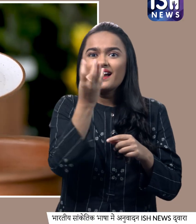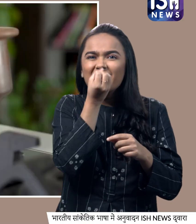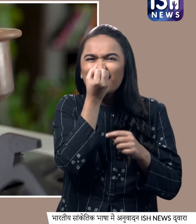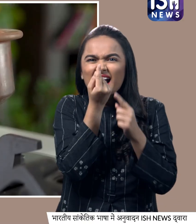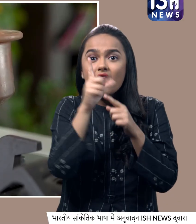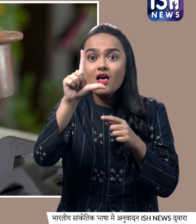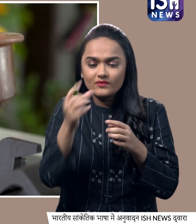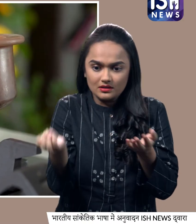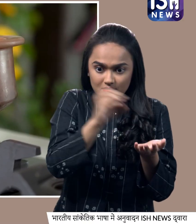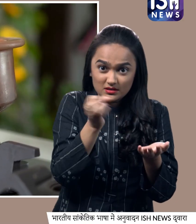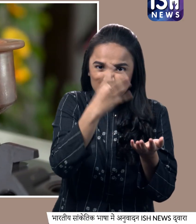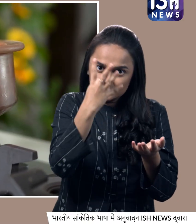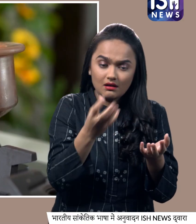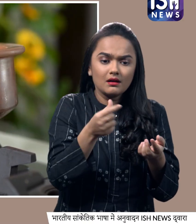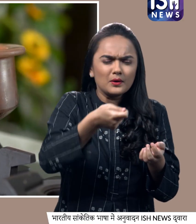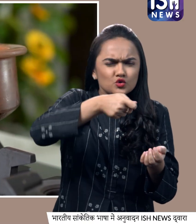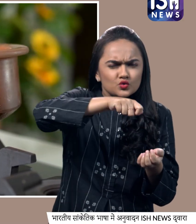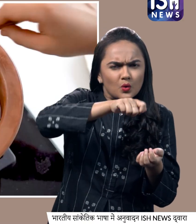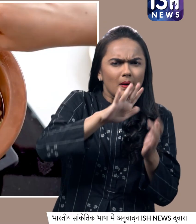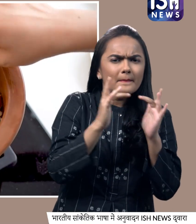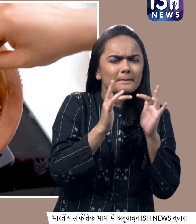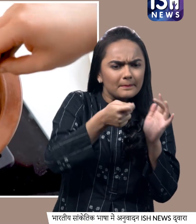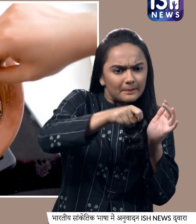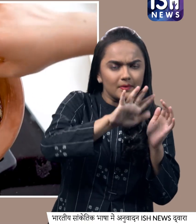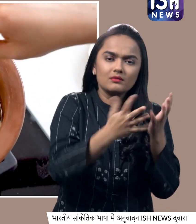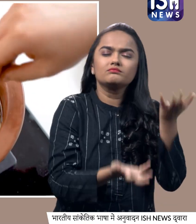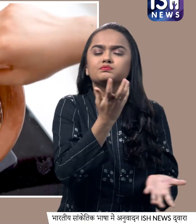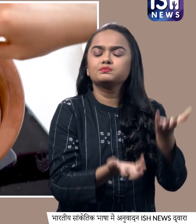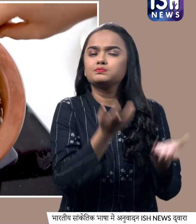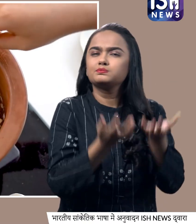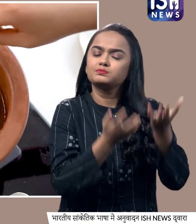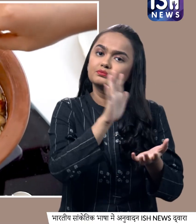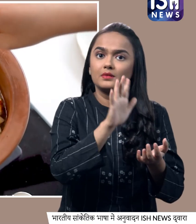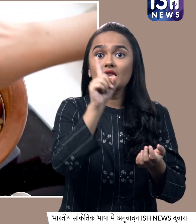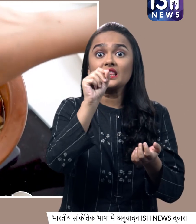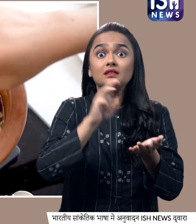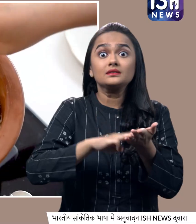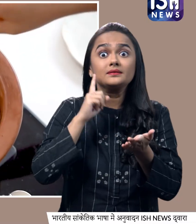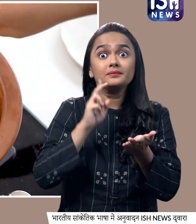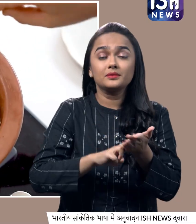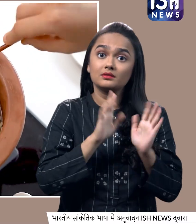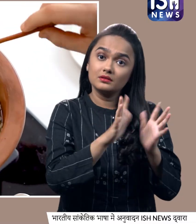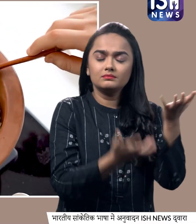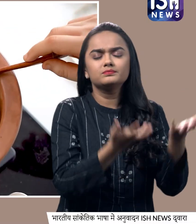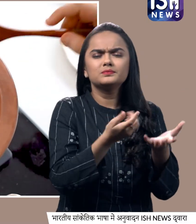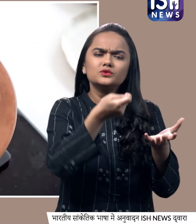and place the pot on a medium flame We have to boil them on a medium flame like this for 10 mins